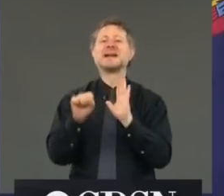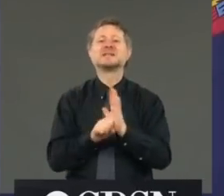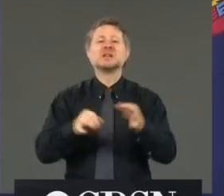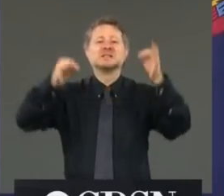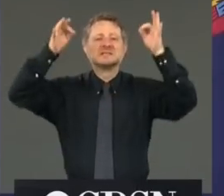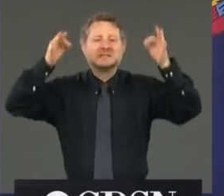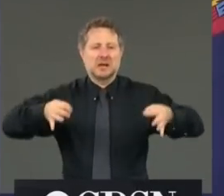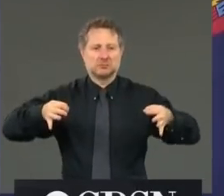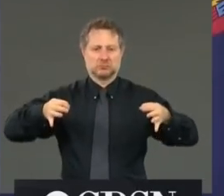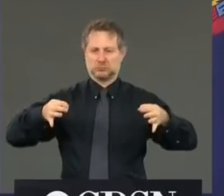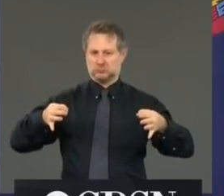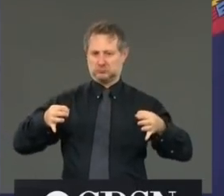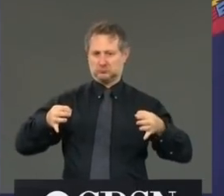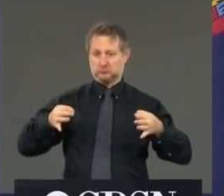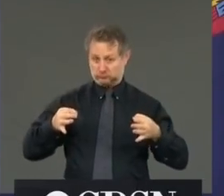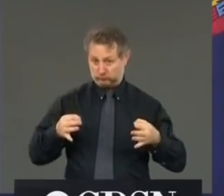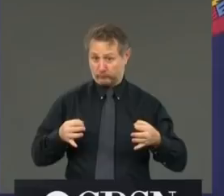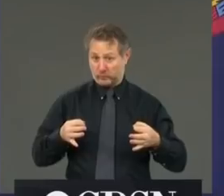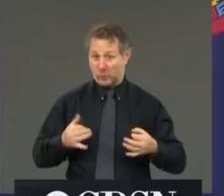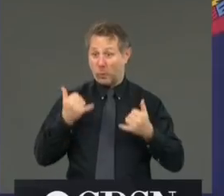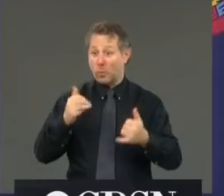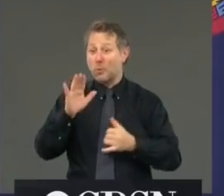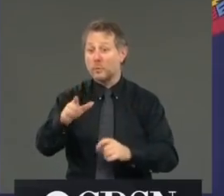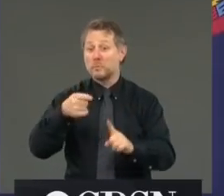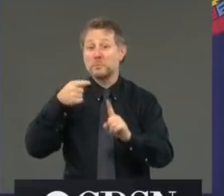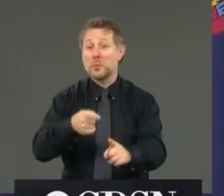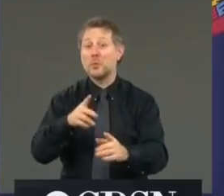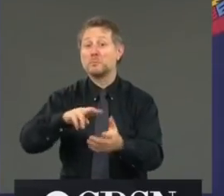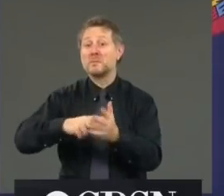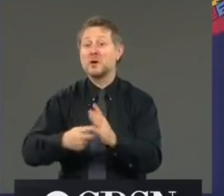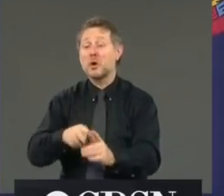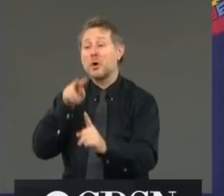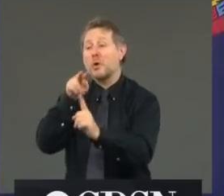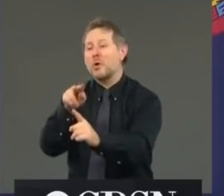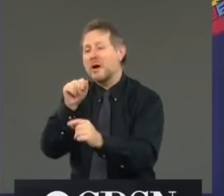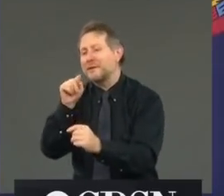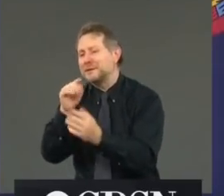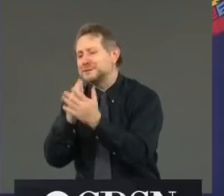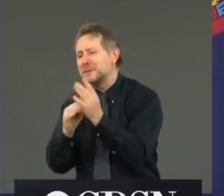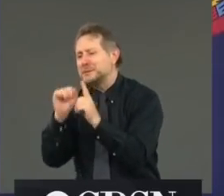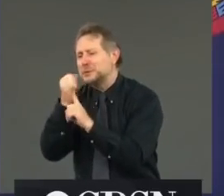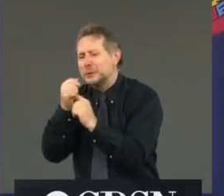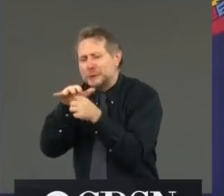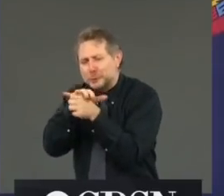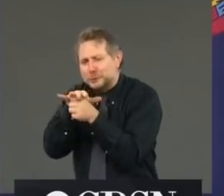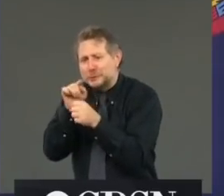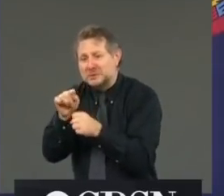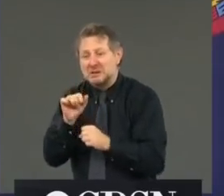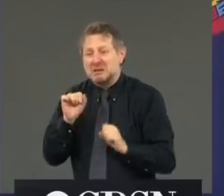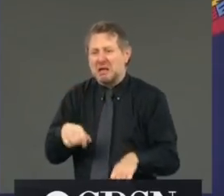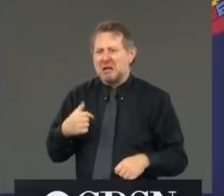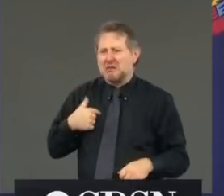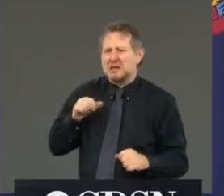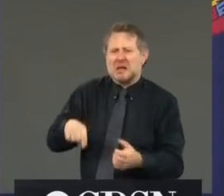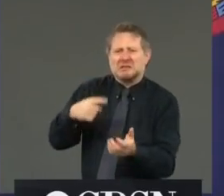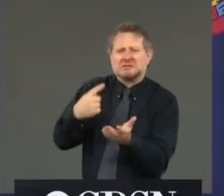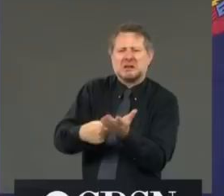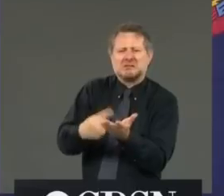AND ON THE DASHBOARD. THERE'S NO CHANGING THE CRITERIA. AND IT IS NOT UP TO THE LOCAL OFFICIALS.